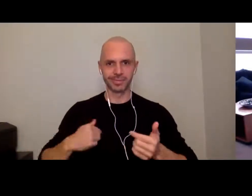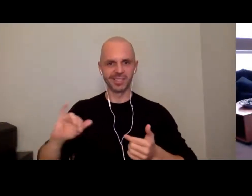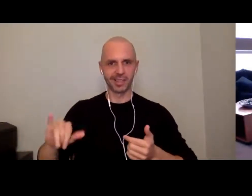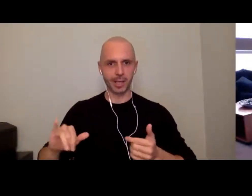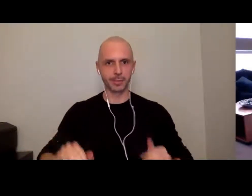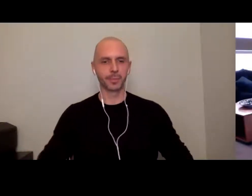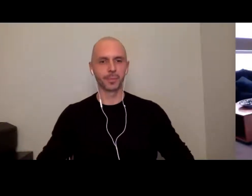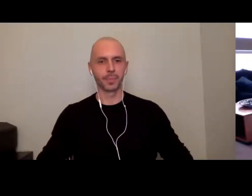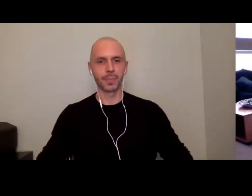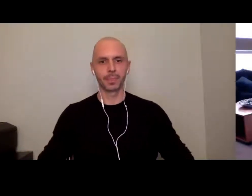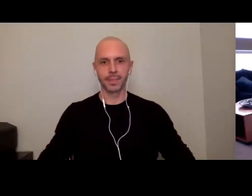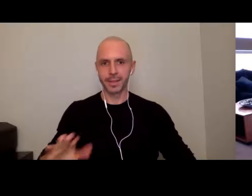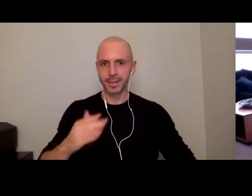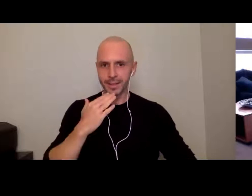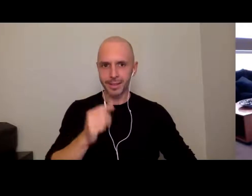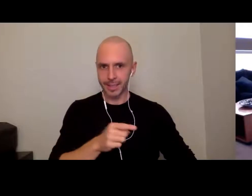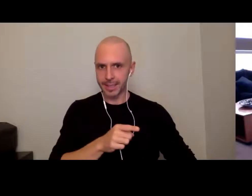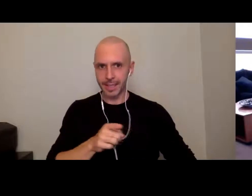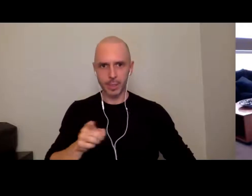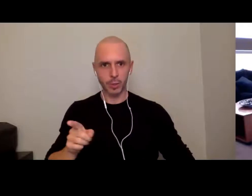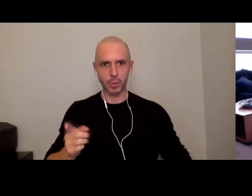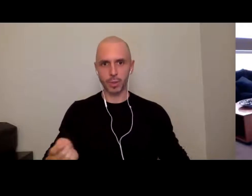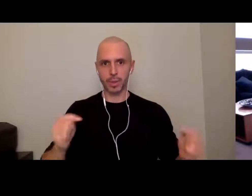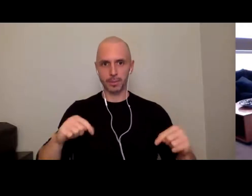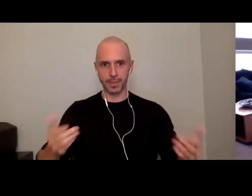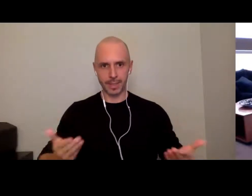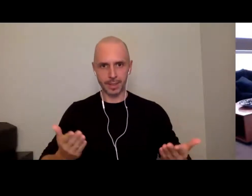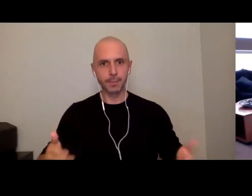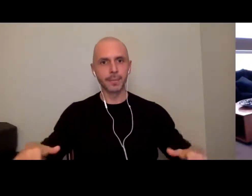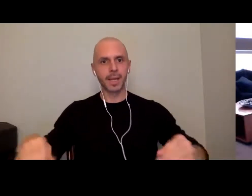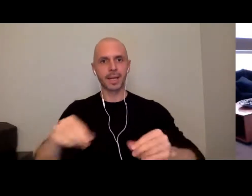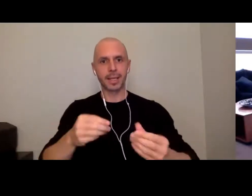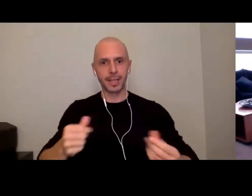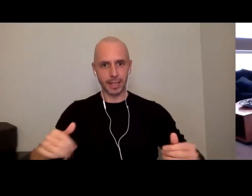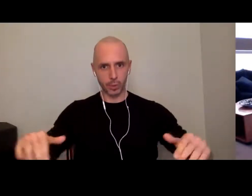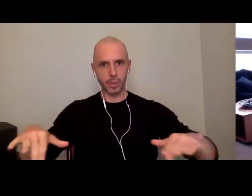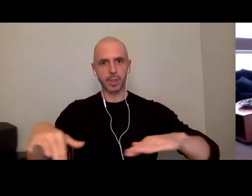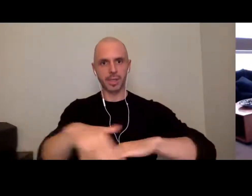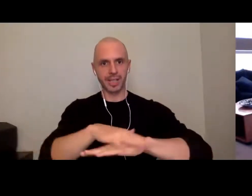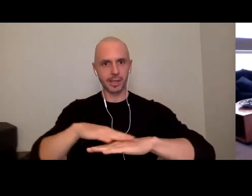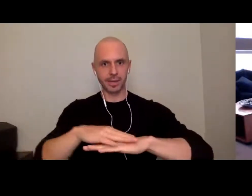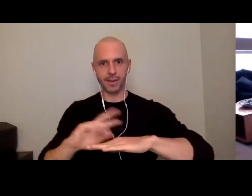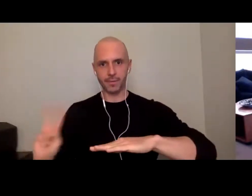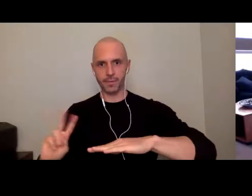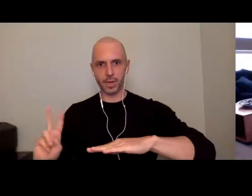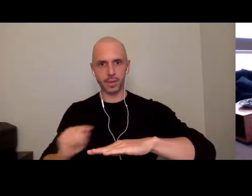currently i'm on the unseated territory of the Musqueam, Tsleil-Waututh and Squamish people